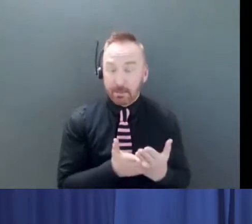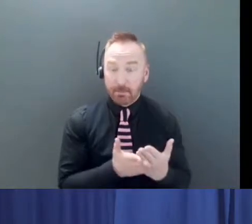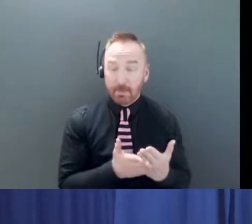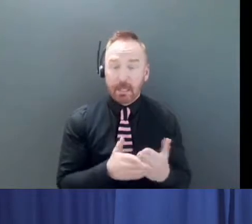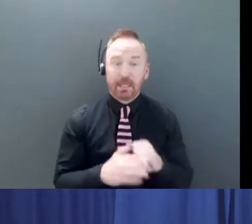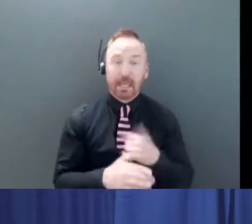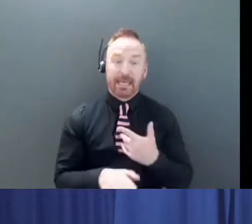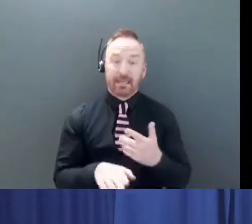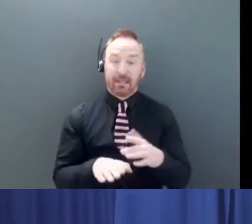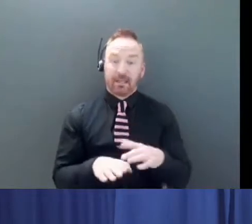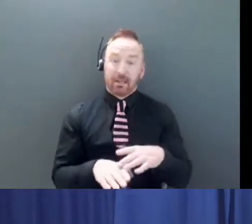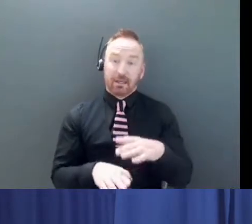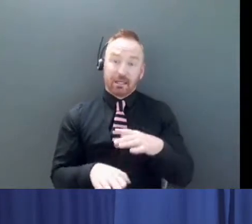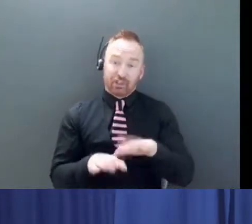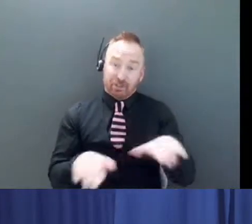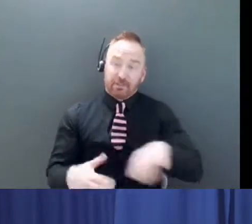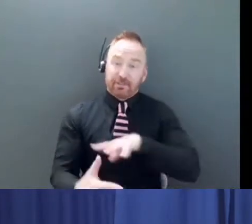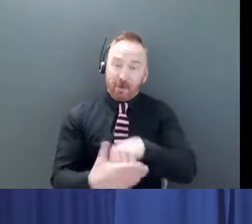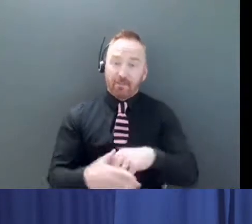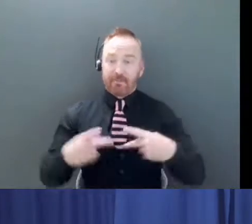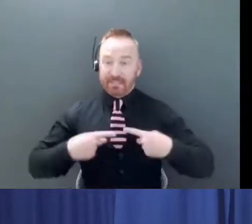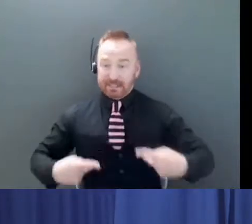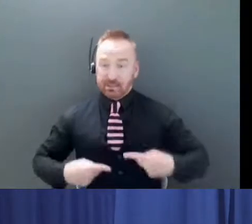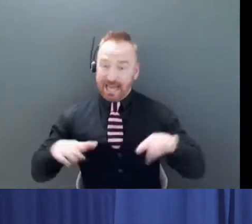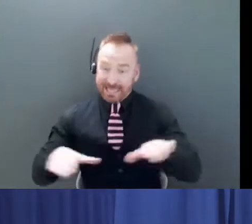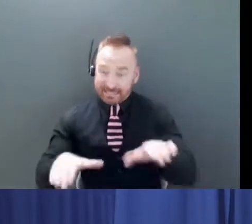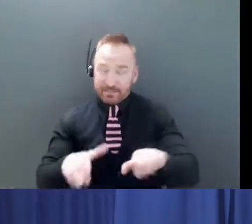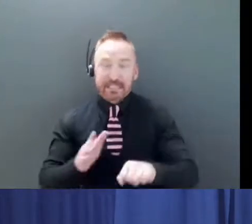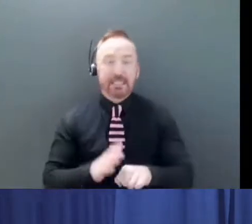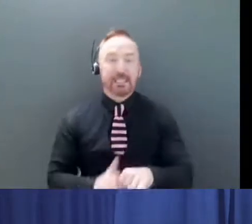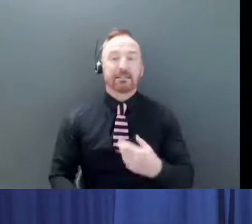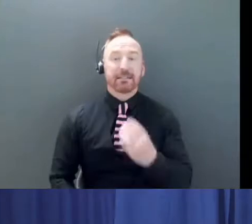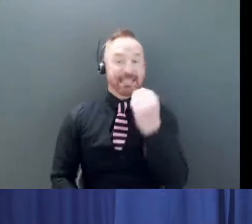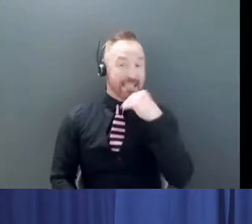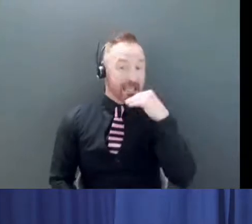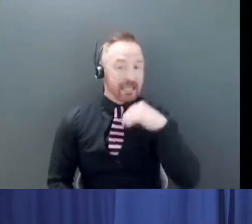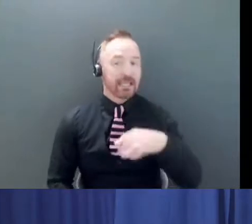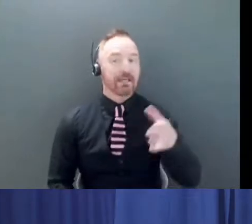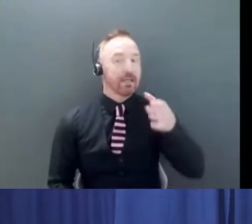and other practiceal considerations. So, yes, I know that there is